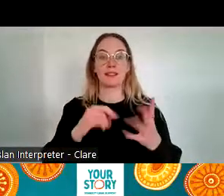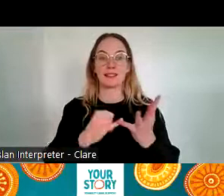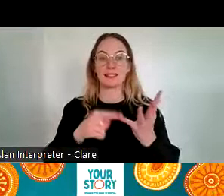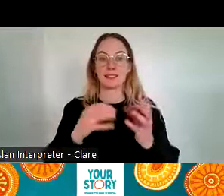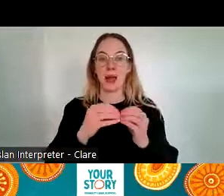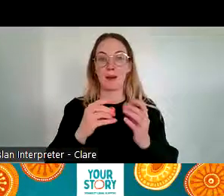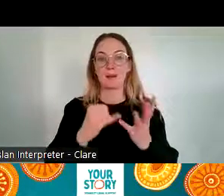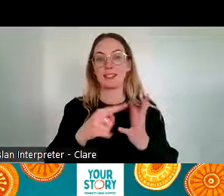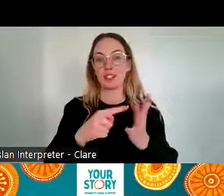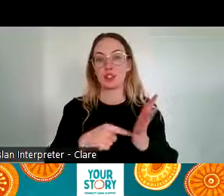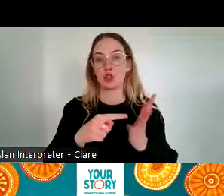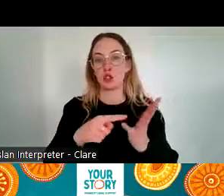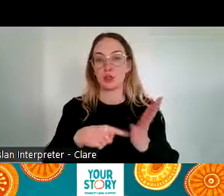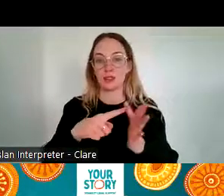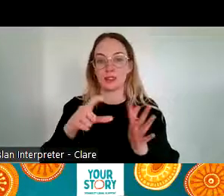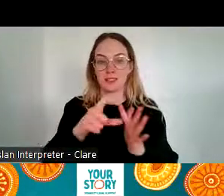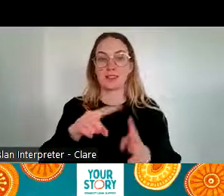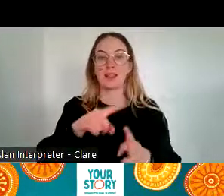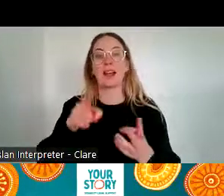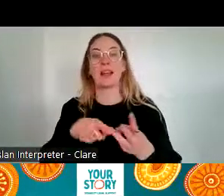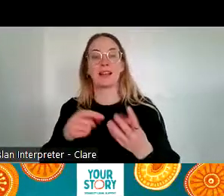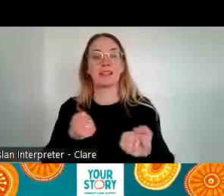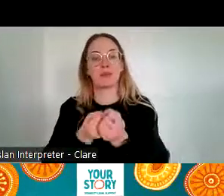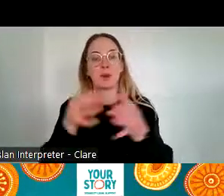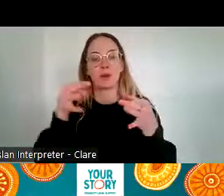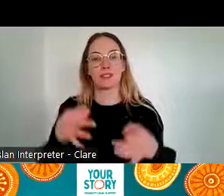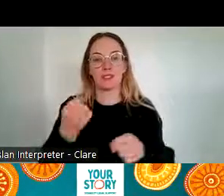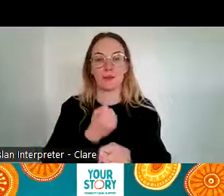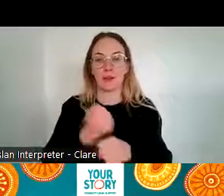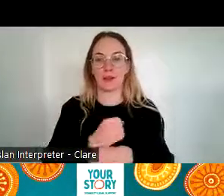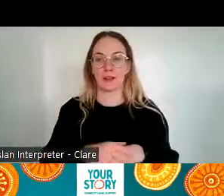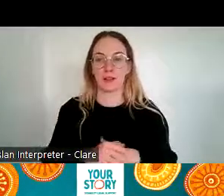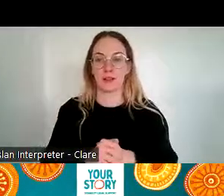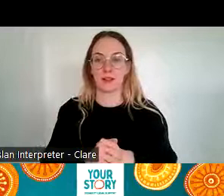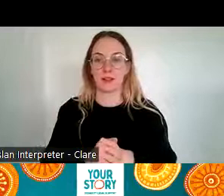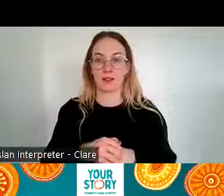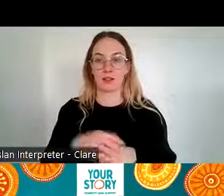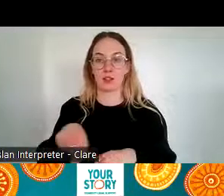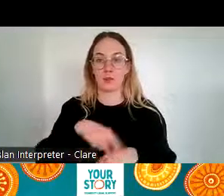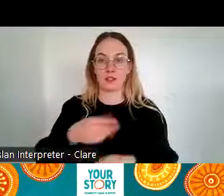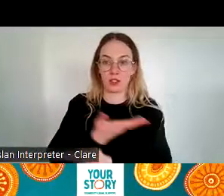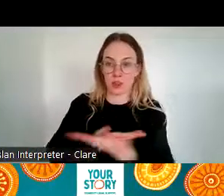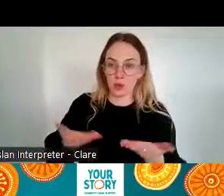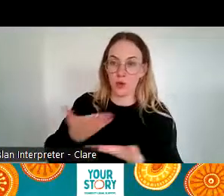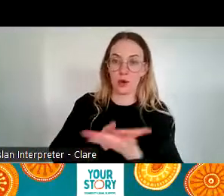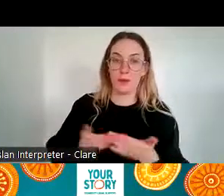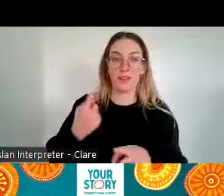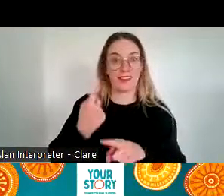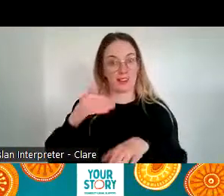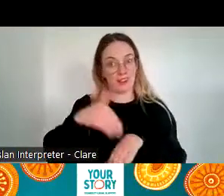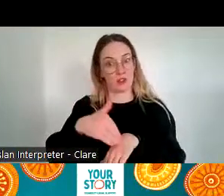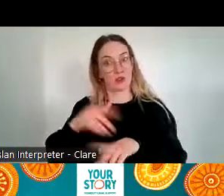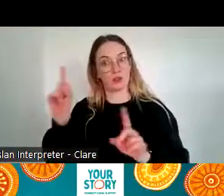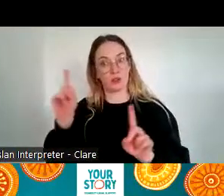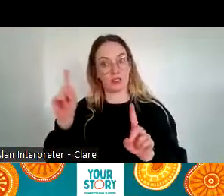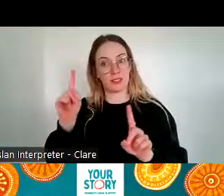making. It's timely that we're talking about this issue today. We have confined it to Queensland